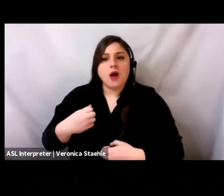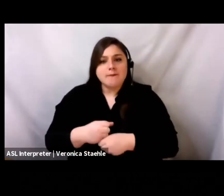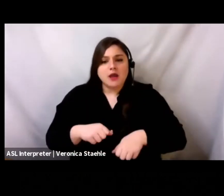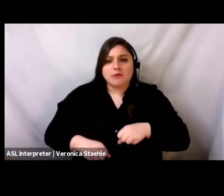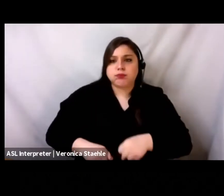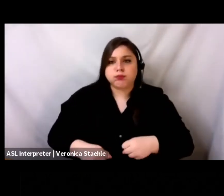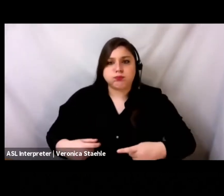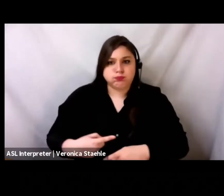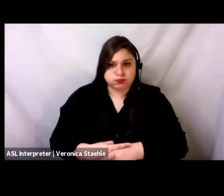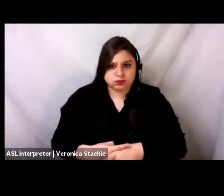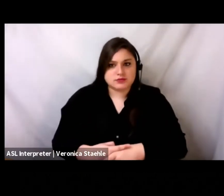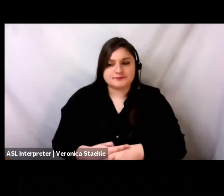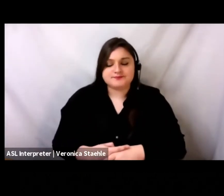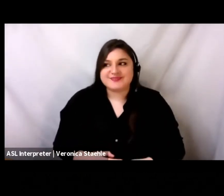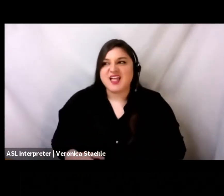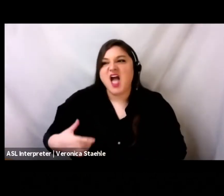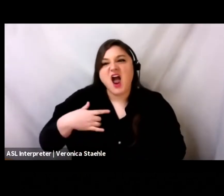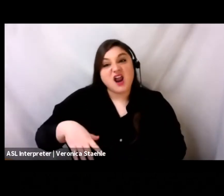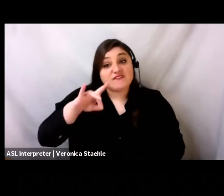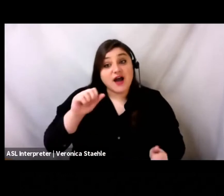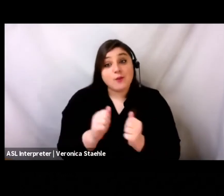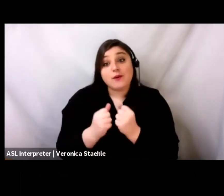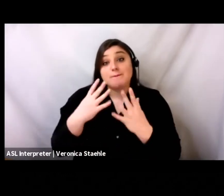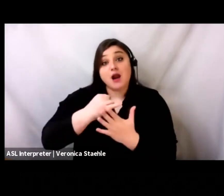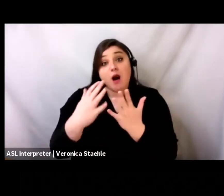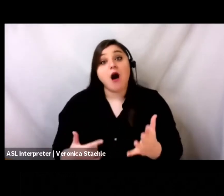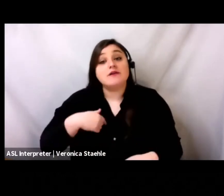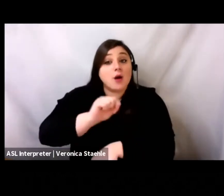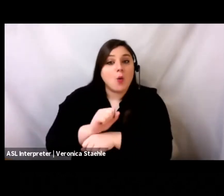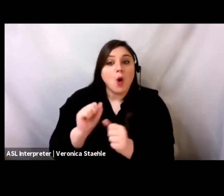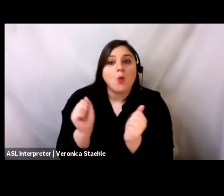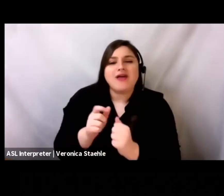and they really have become leaders in their field, like the park is now people